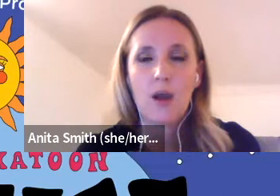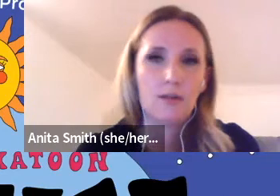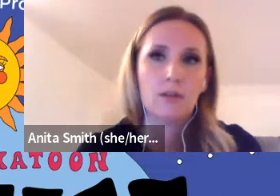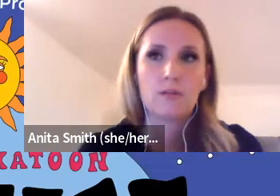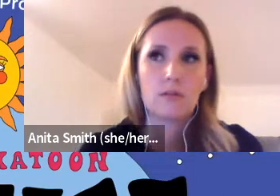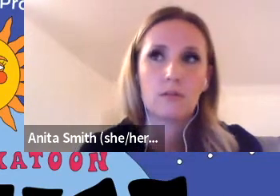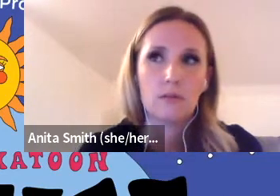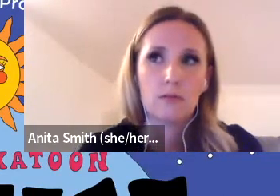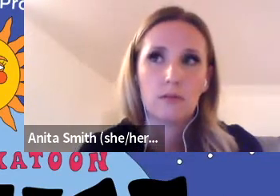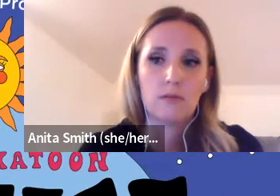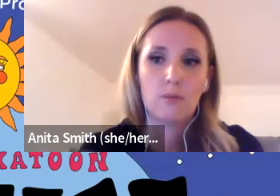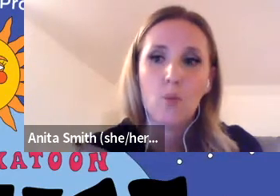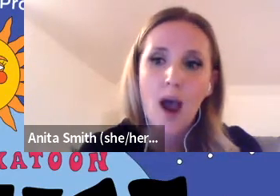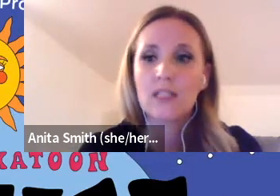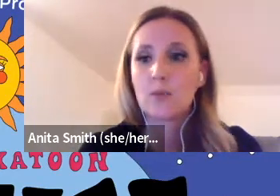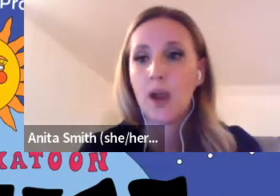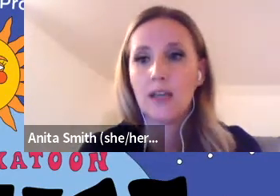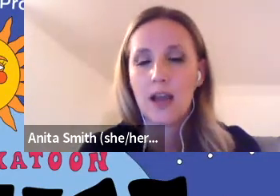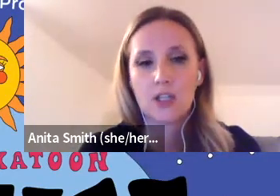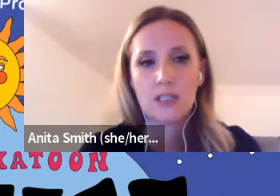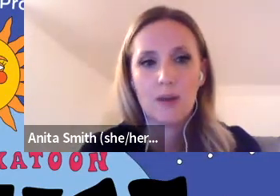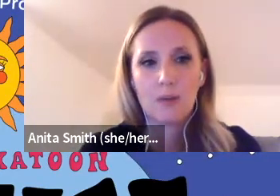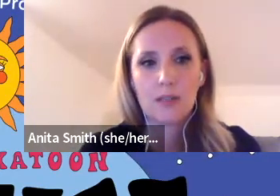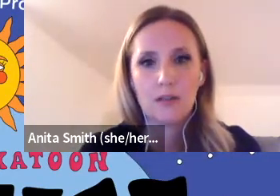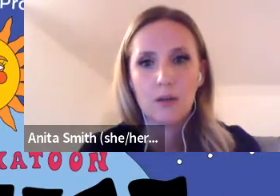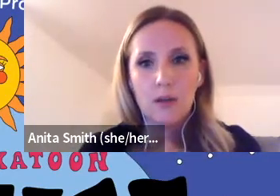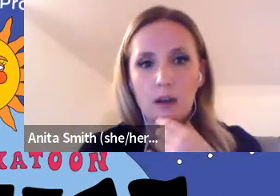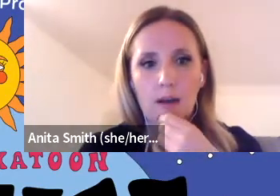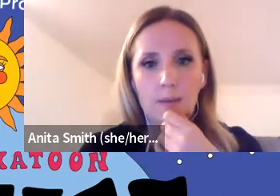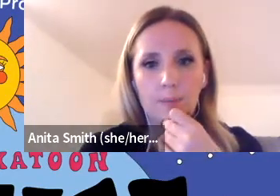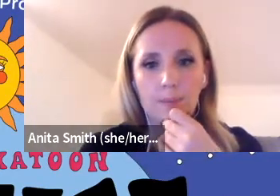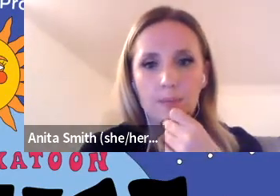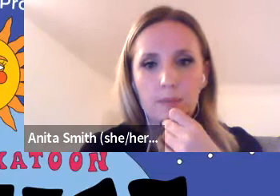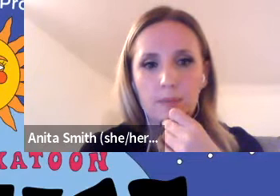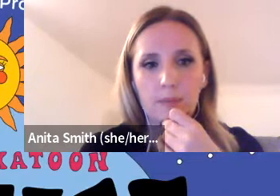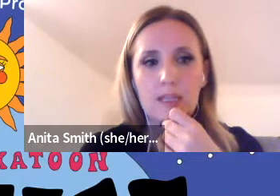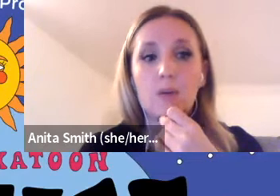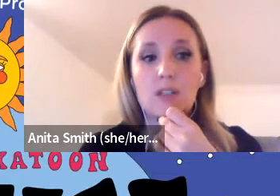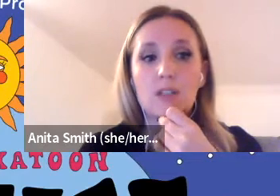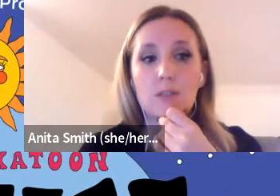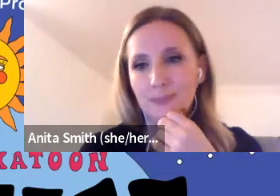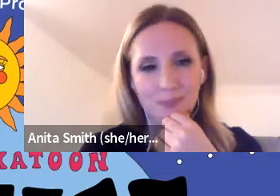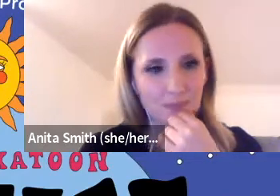when you have those widespread connections to be able to see what's possible.